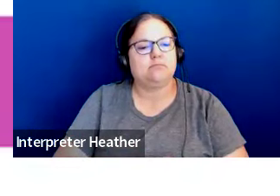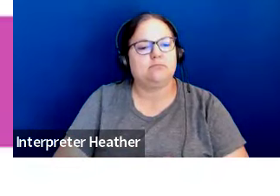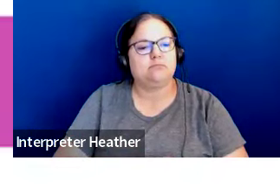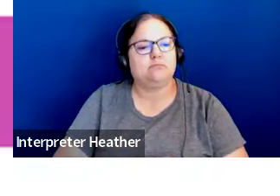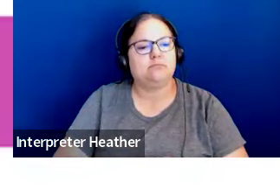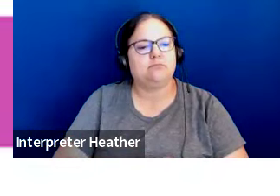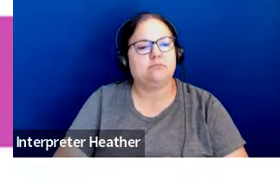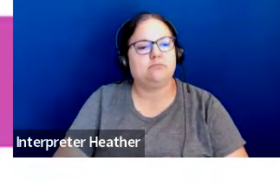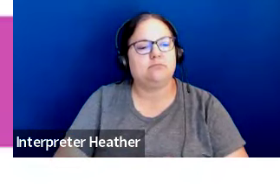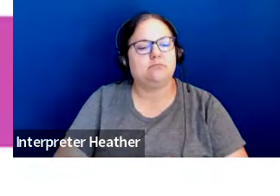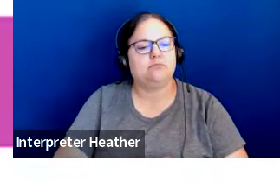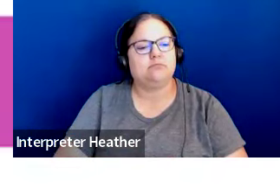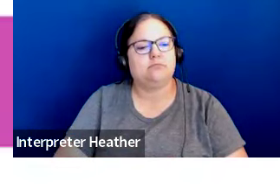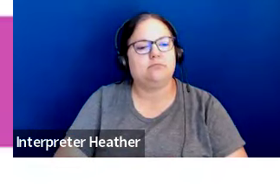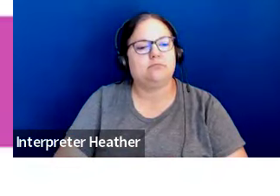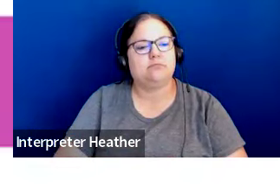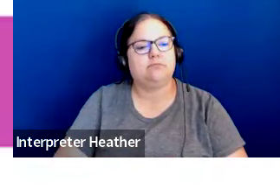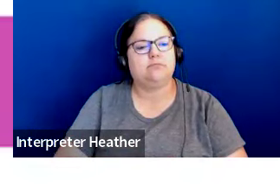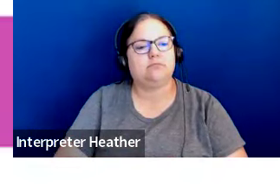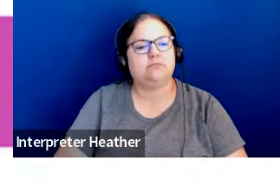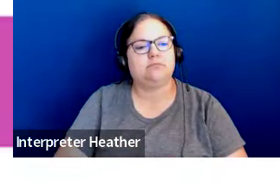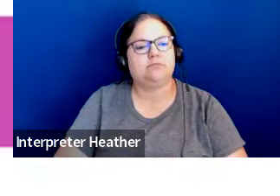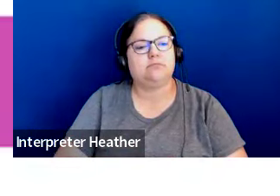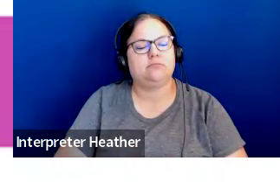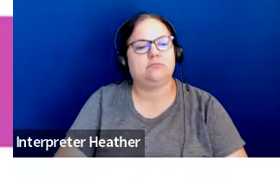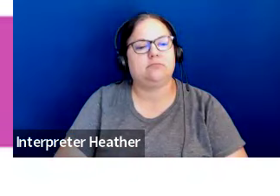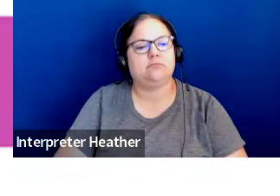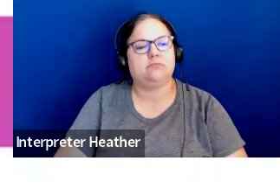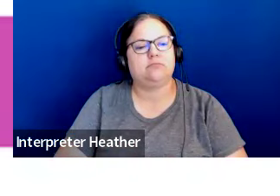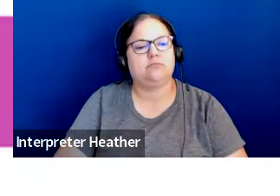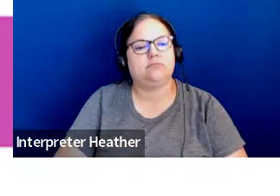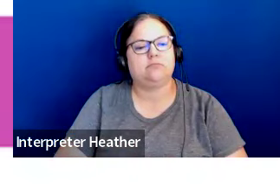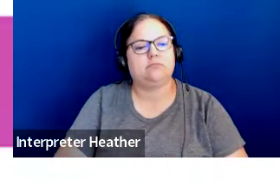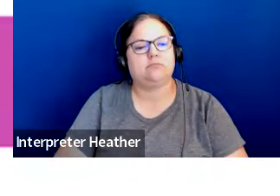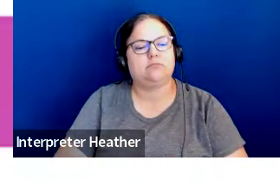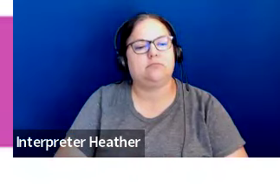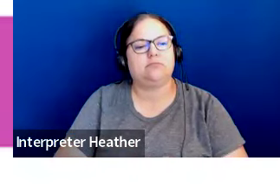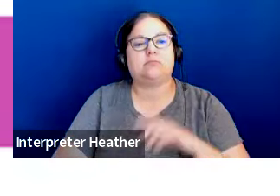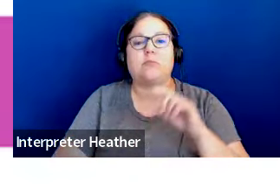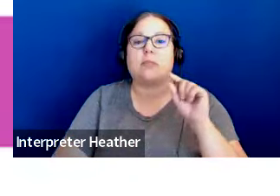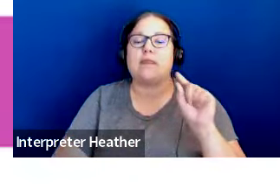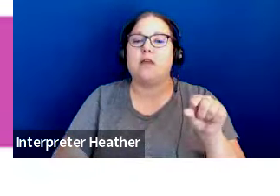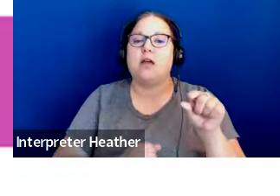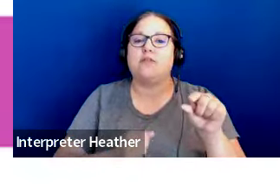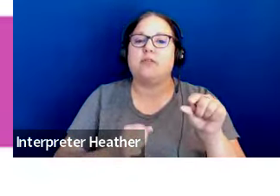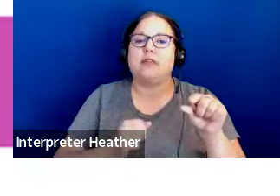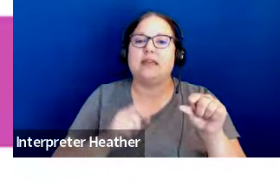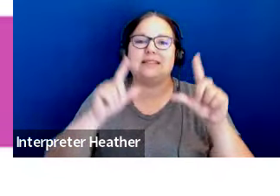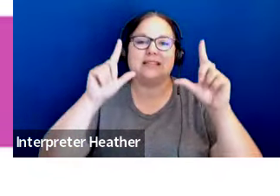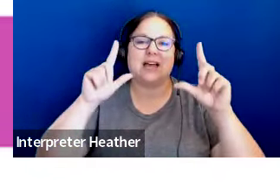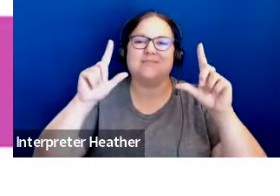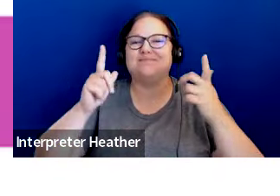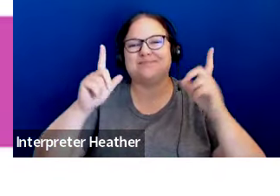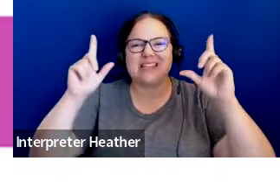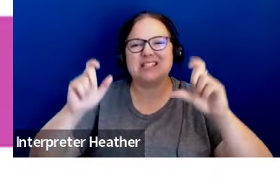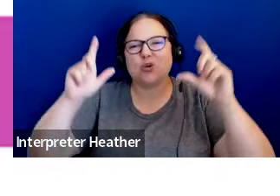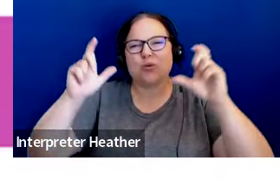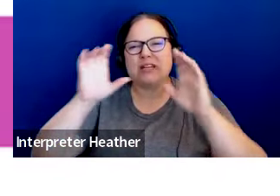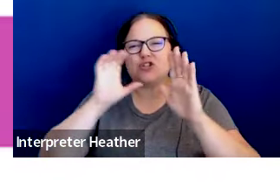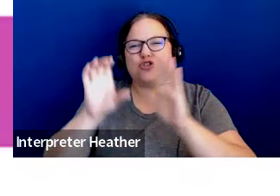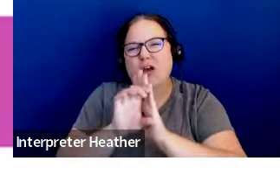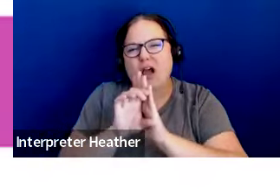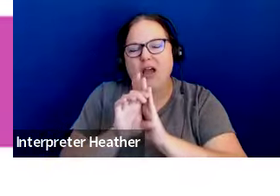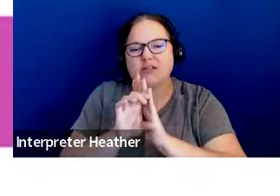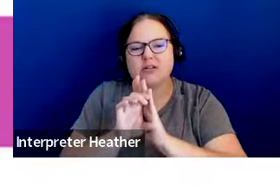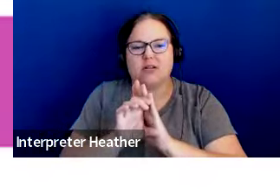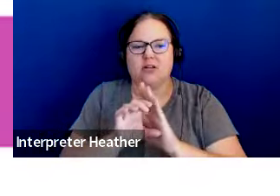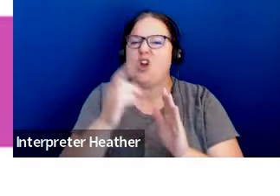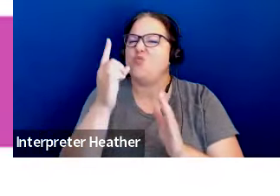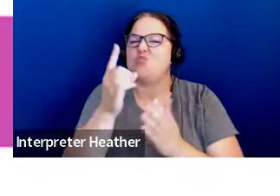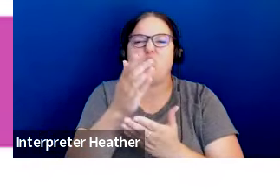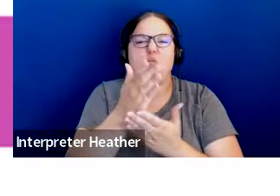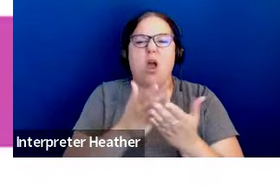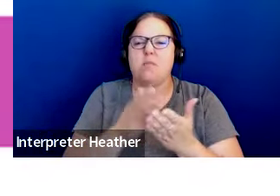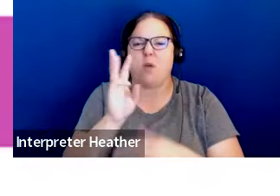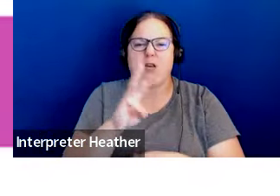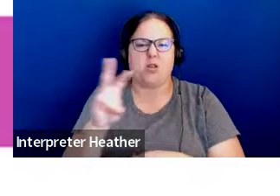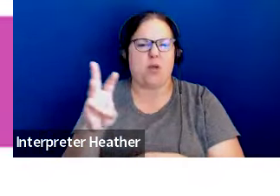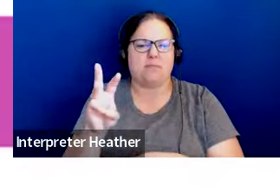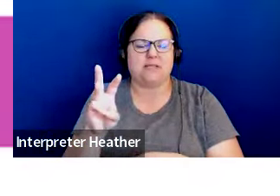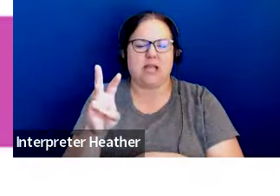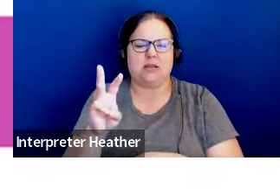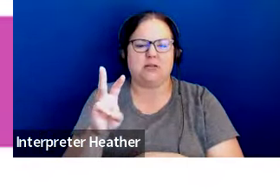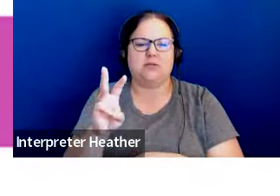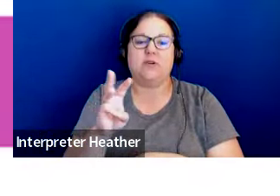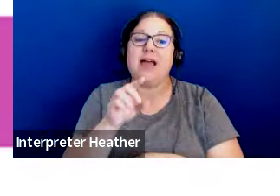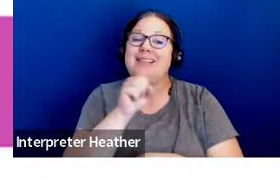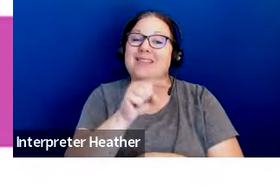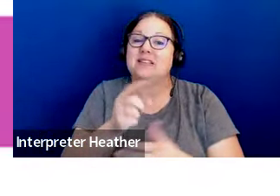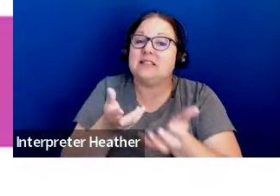please. This is just a screenshot of one of the parts of the website. It's an interactive resource